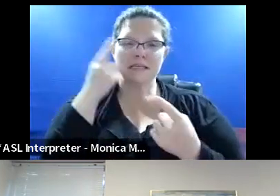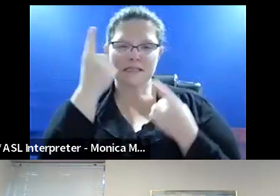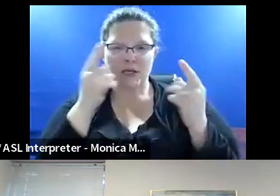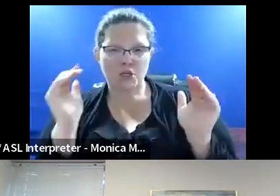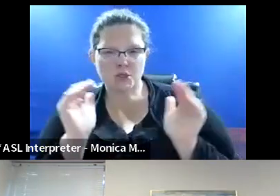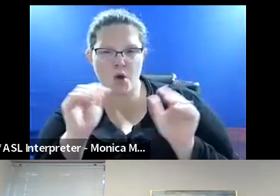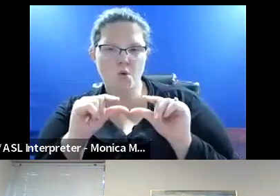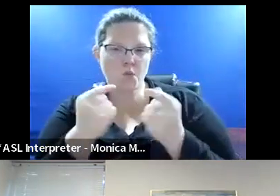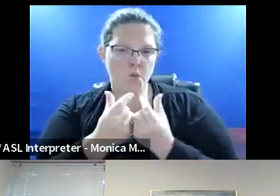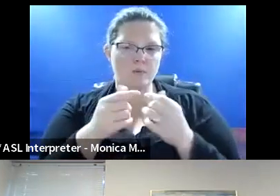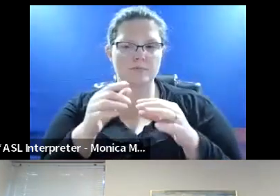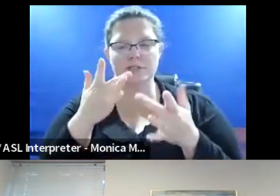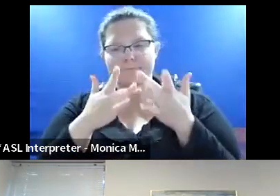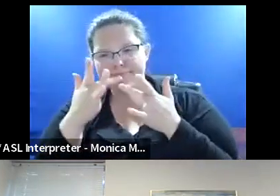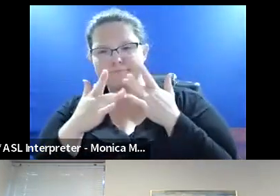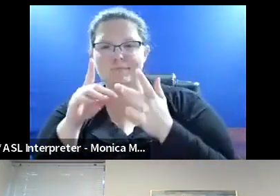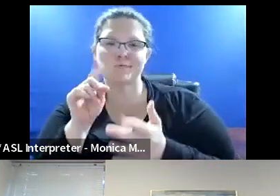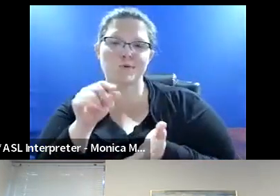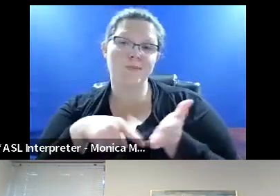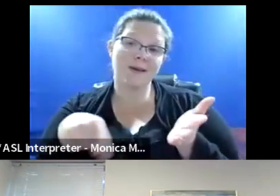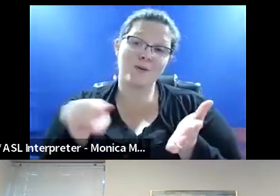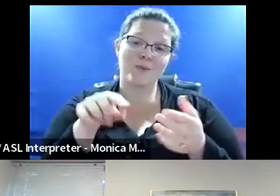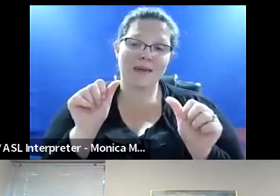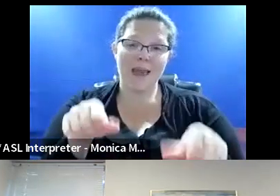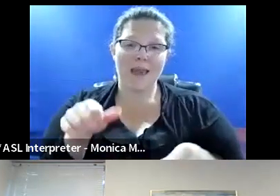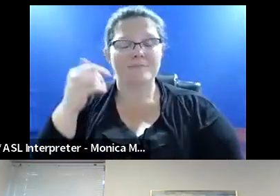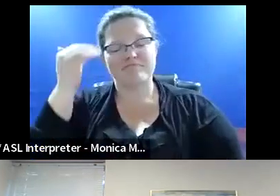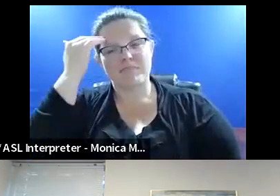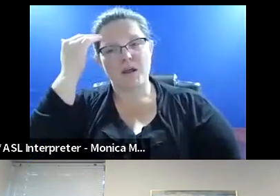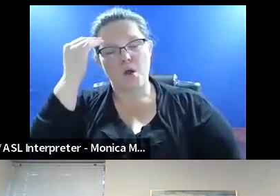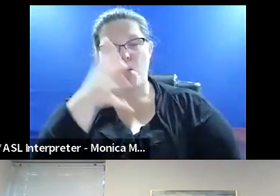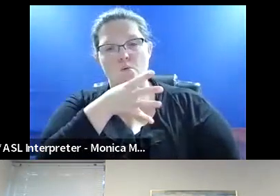I ALSO SEE SOME FOLKS IN THE CHAT ANSWERING AS WELL.